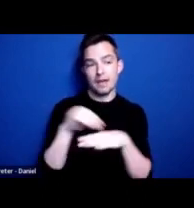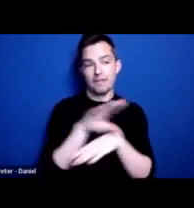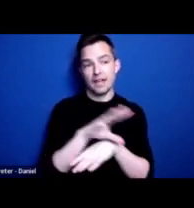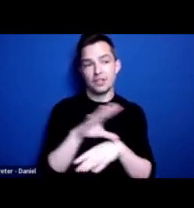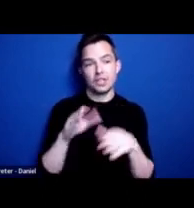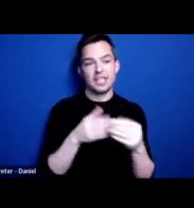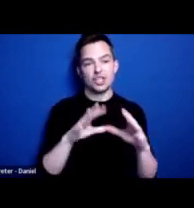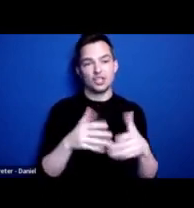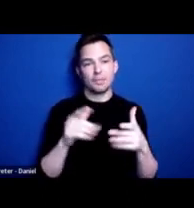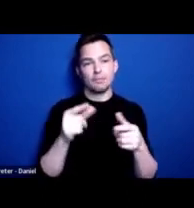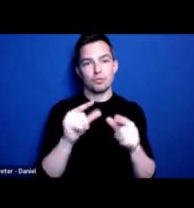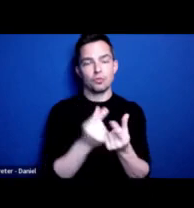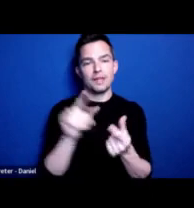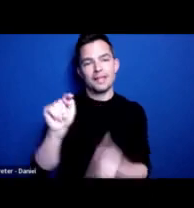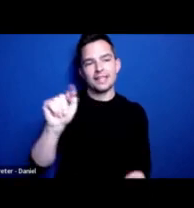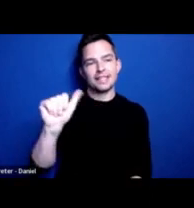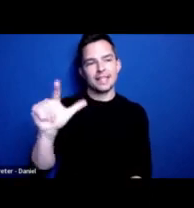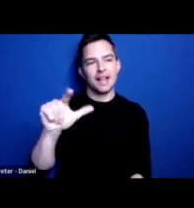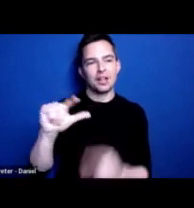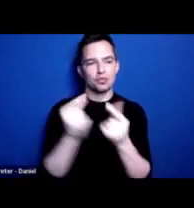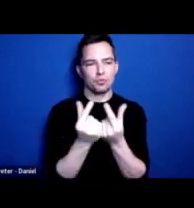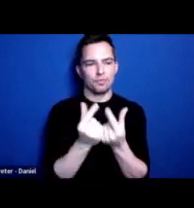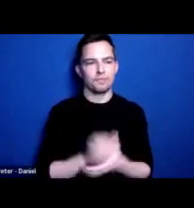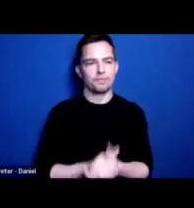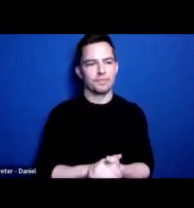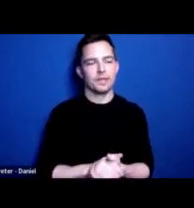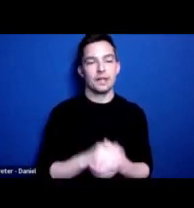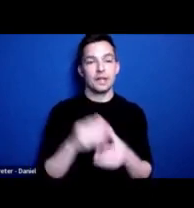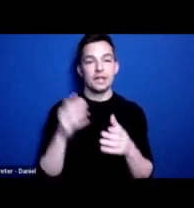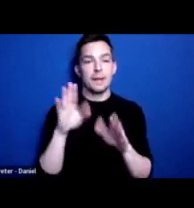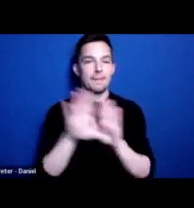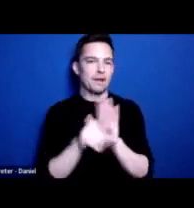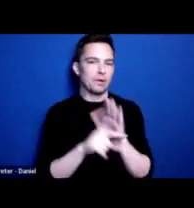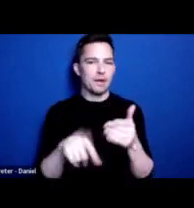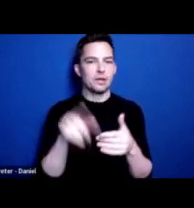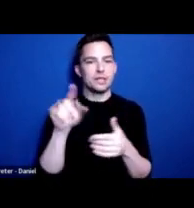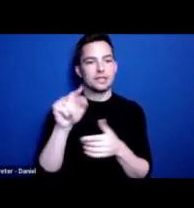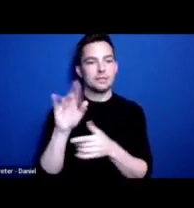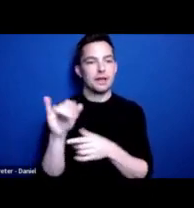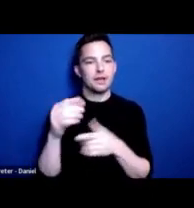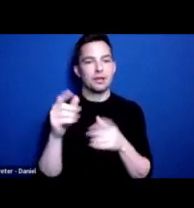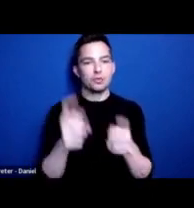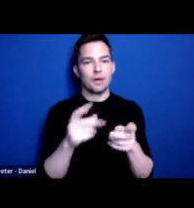the TAL- group, a little background on the TBI State Partnership Grant Program of the Administration for Community